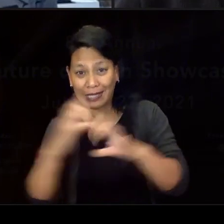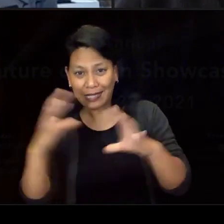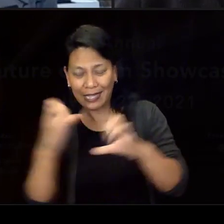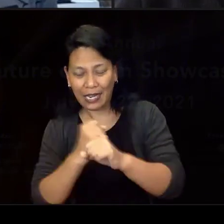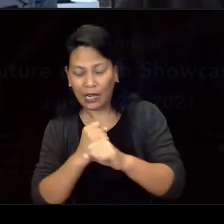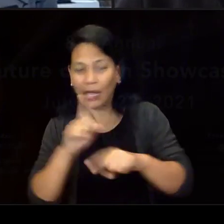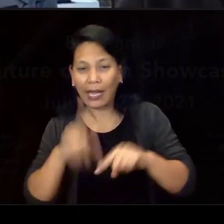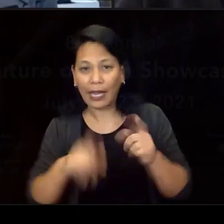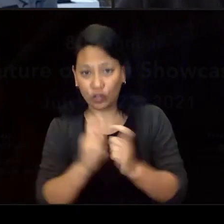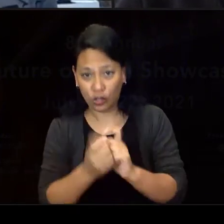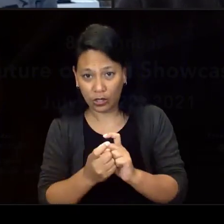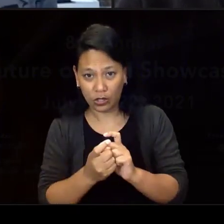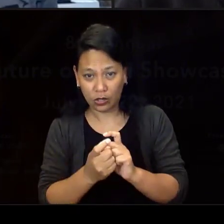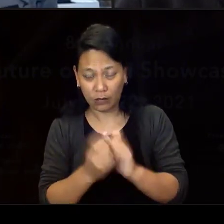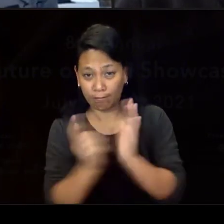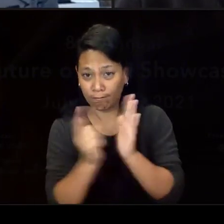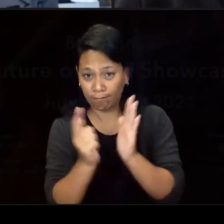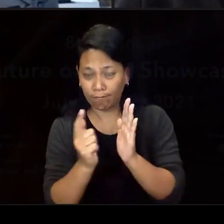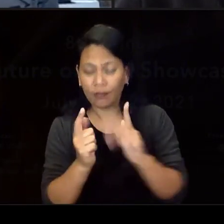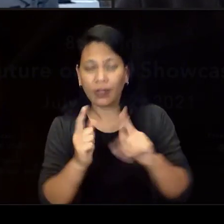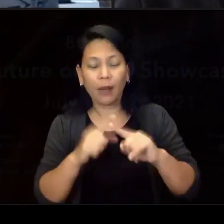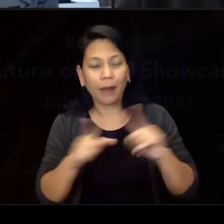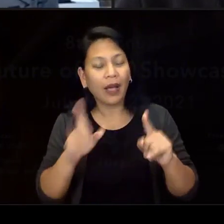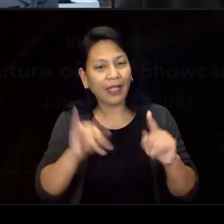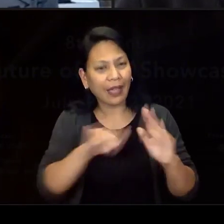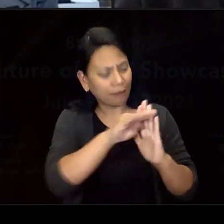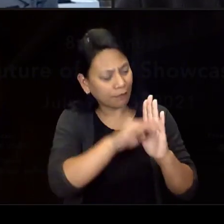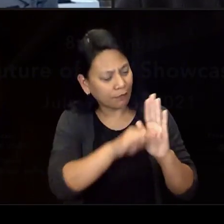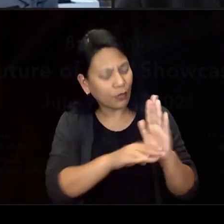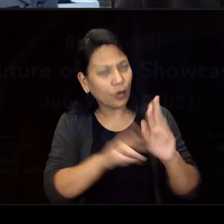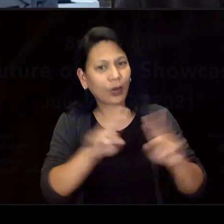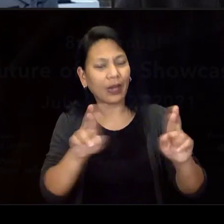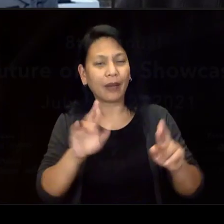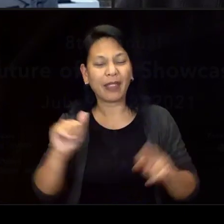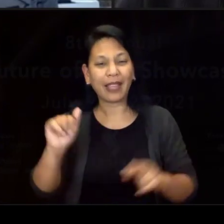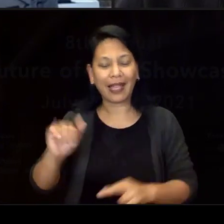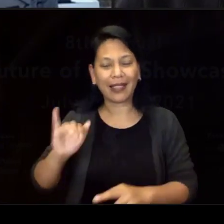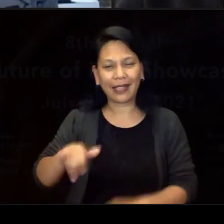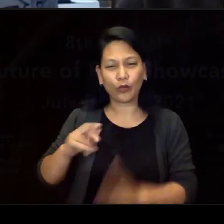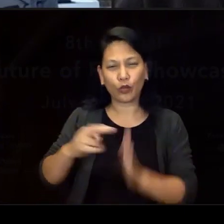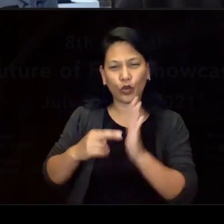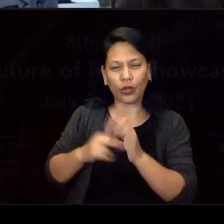So if you're on an ACTRA set the best practices through ACTRA, you need 48 hours to give your consent.